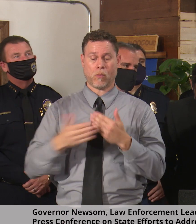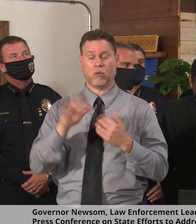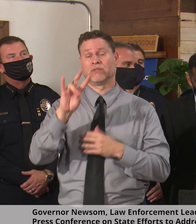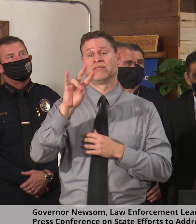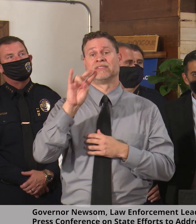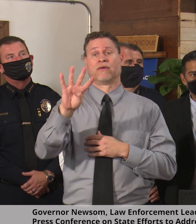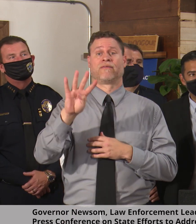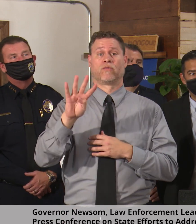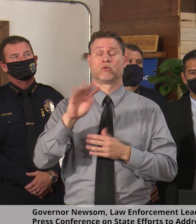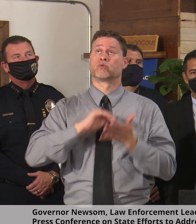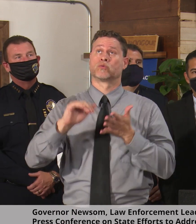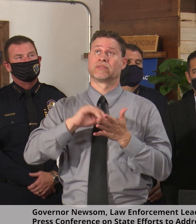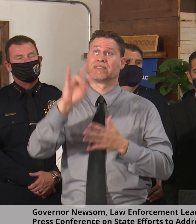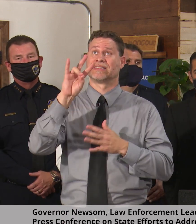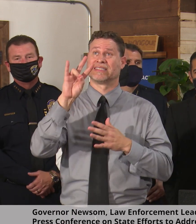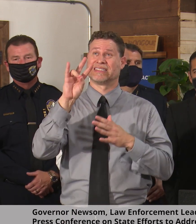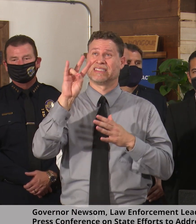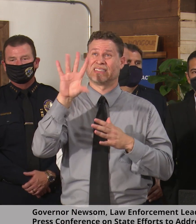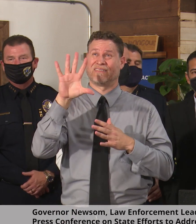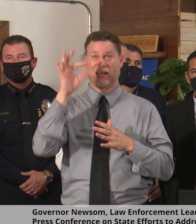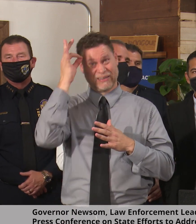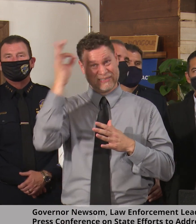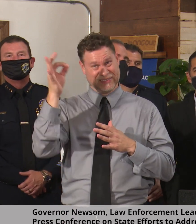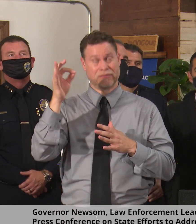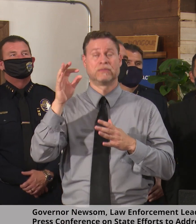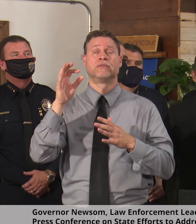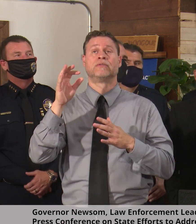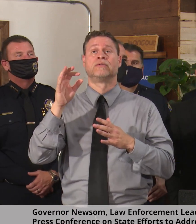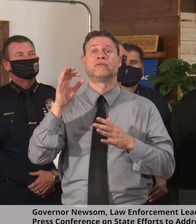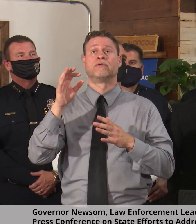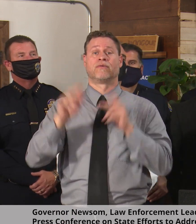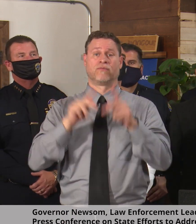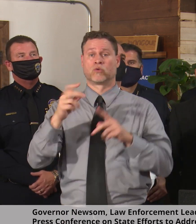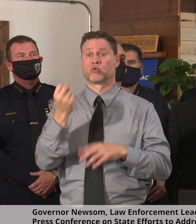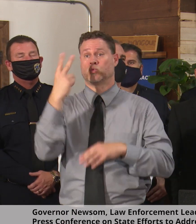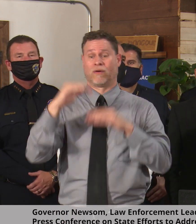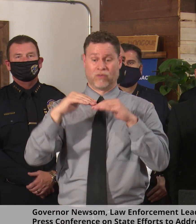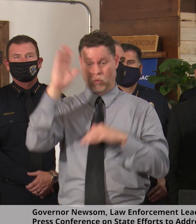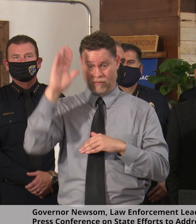almost excuse me just shy of 75 percent of folks 12 and over. We have among the highest vaccination